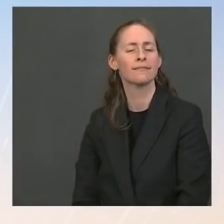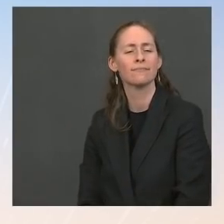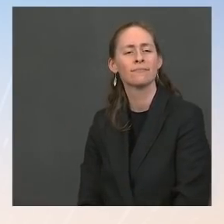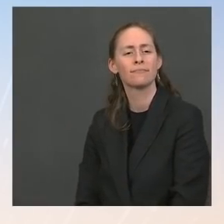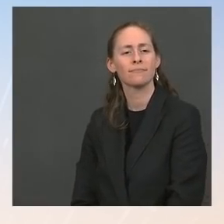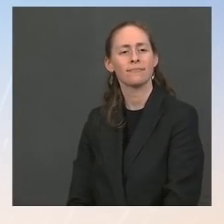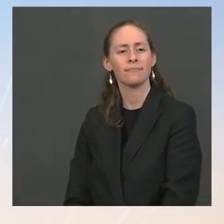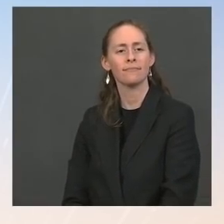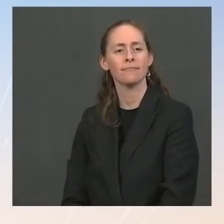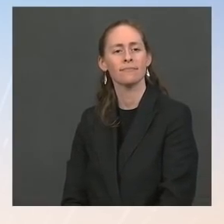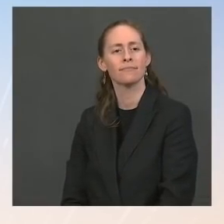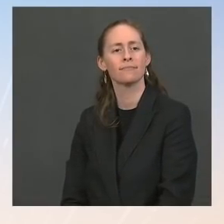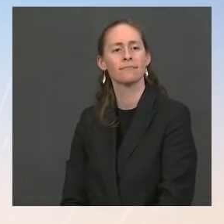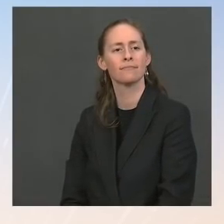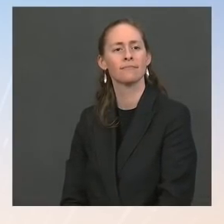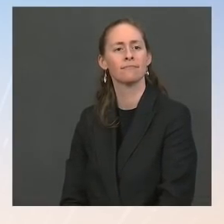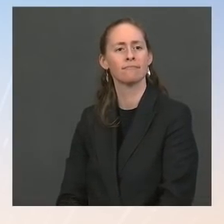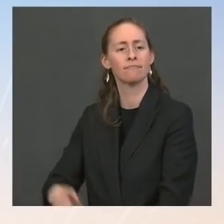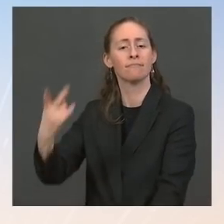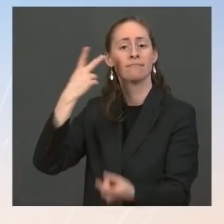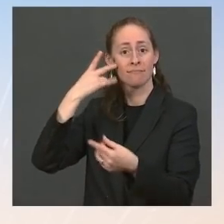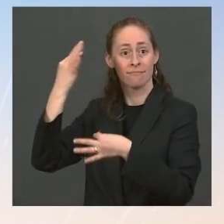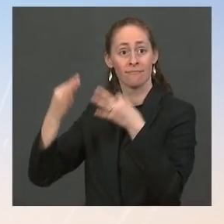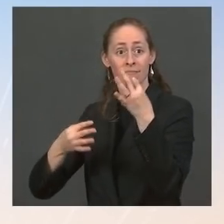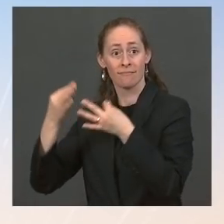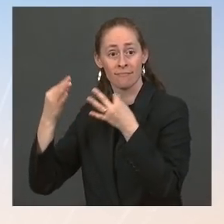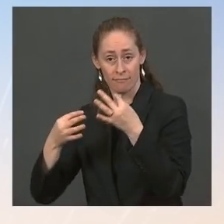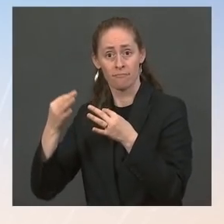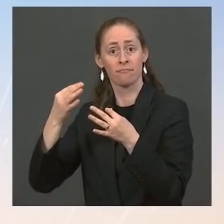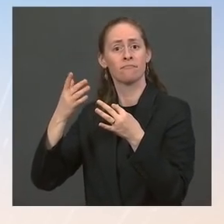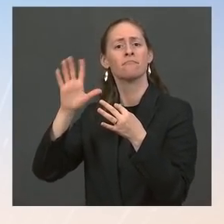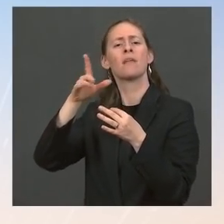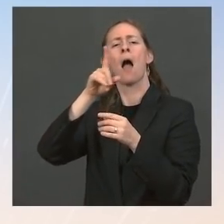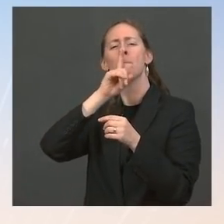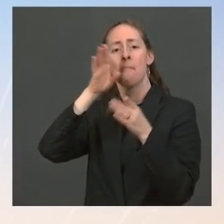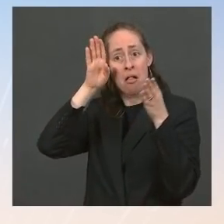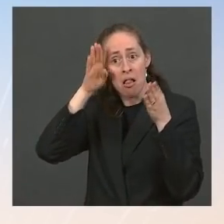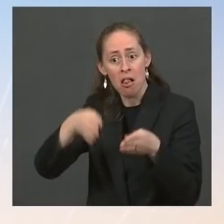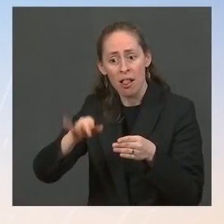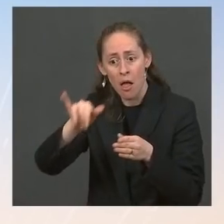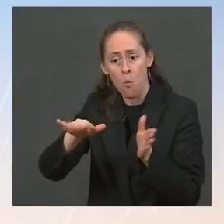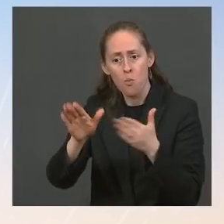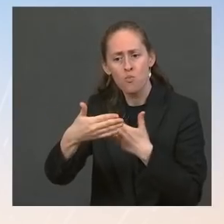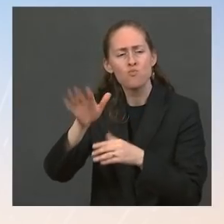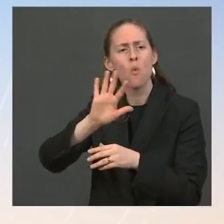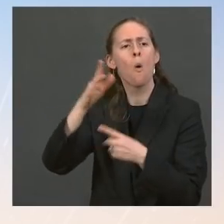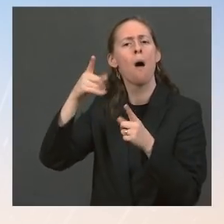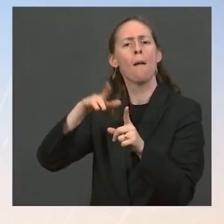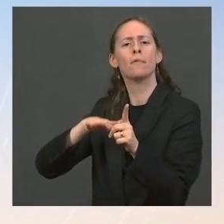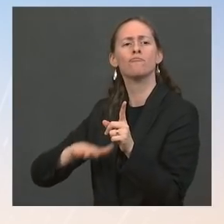on the outside of this trial, and then you have one where -- just a pastor, Reverend Jesse Jackson,